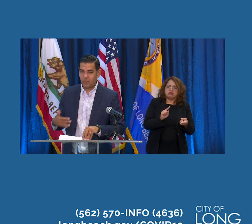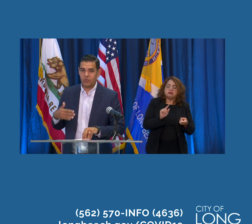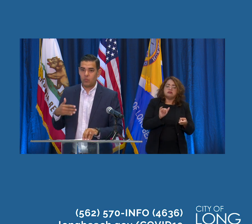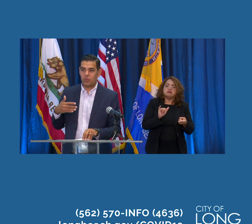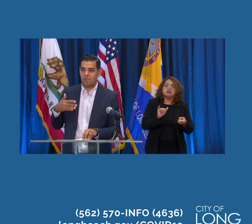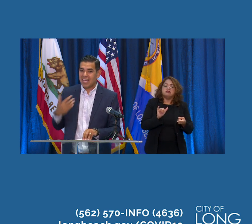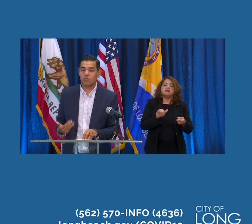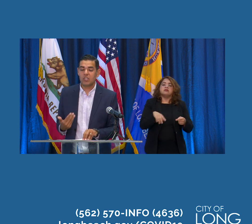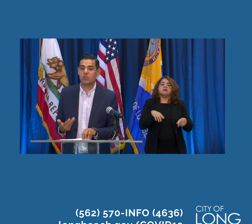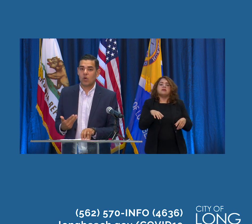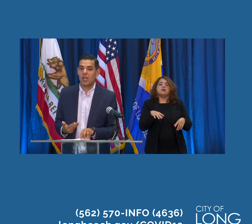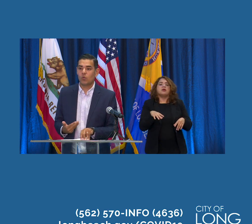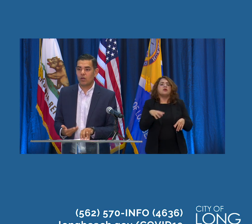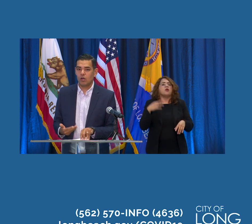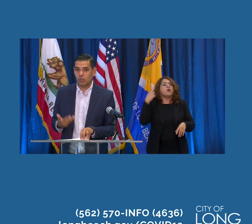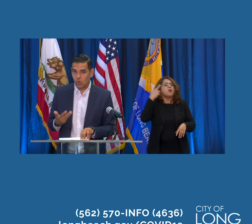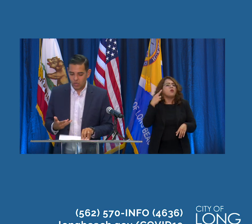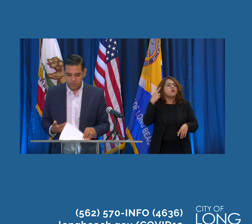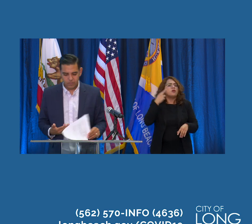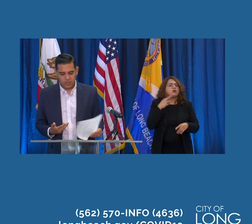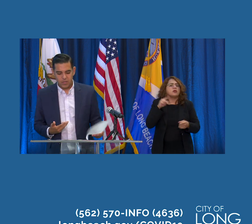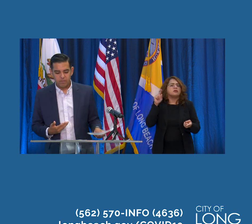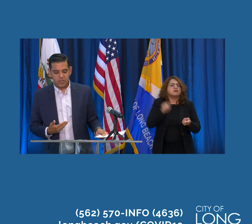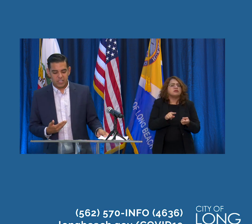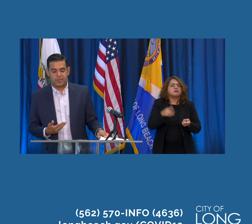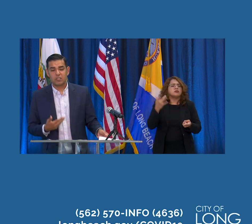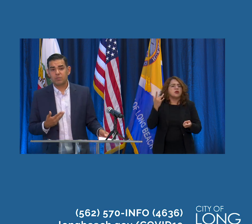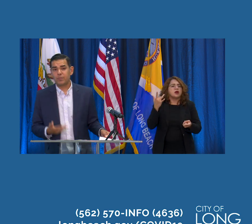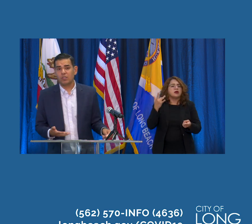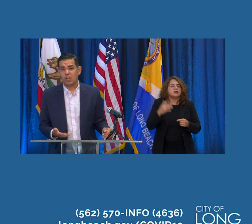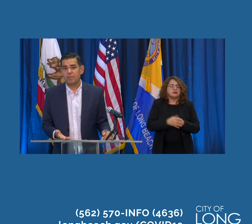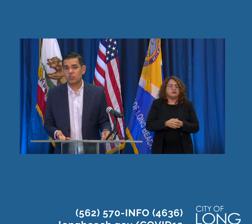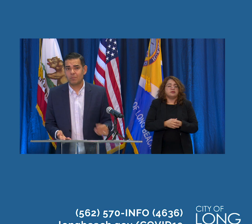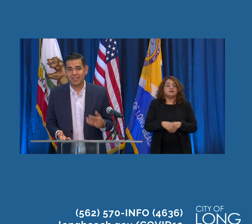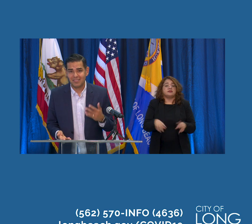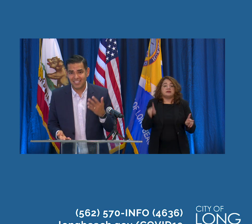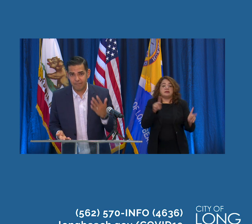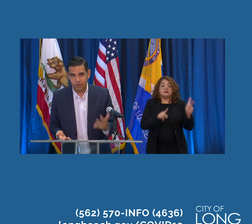But the main reason why we are lower is because people in Long Beach are being safer.